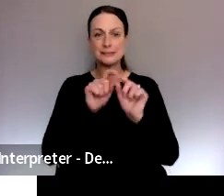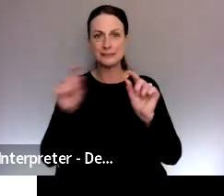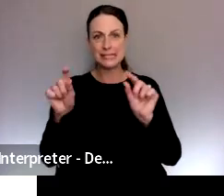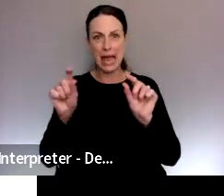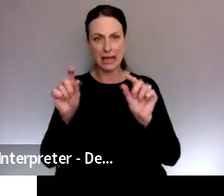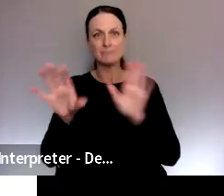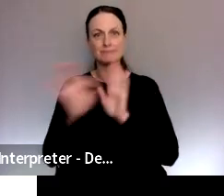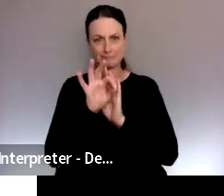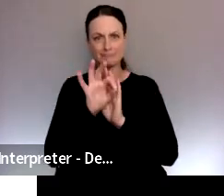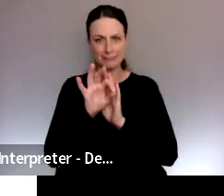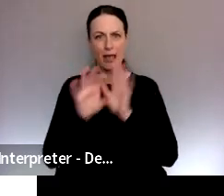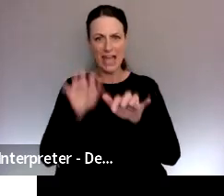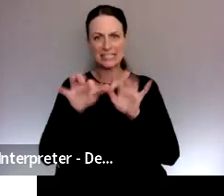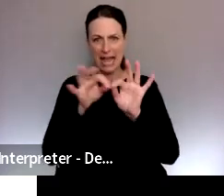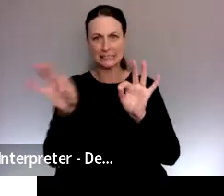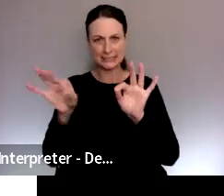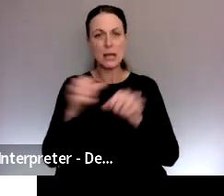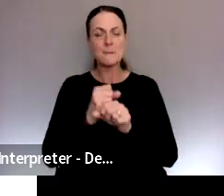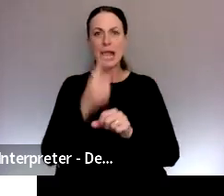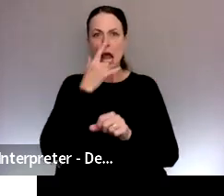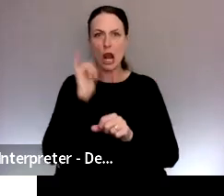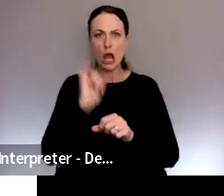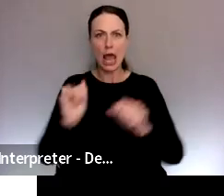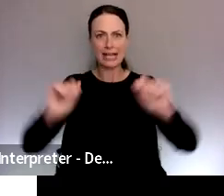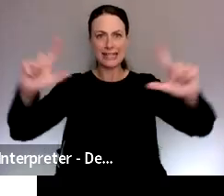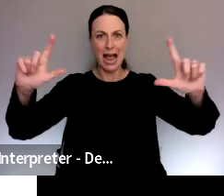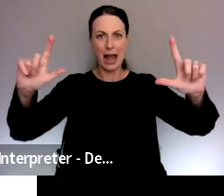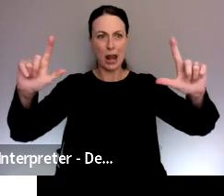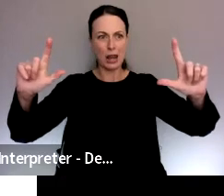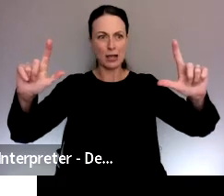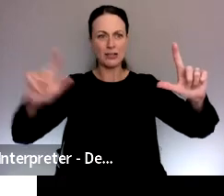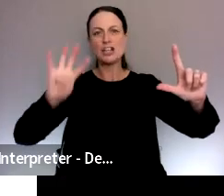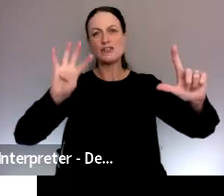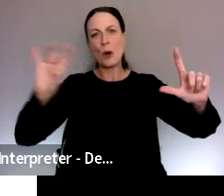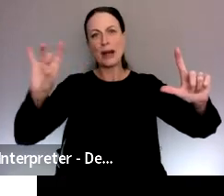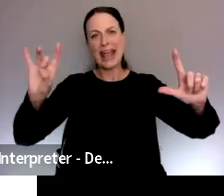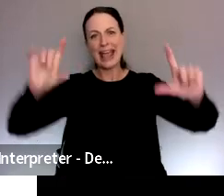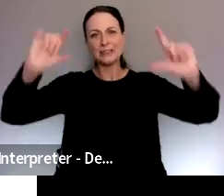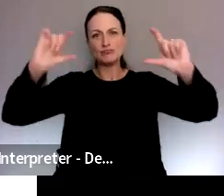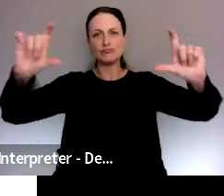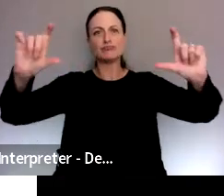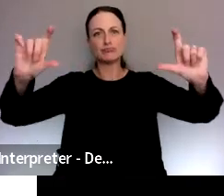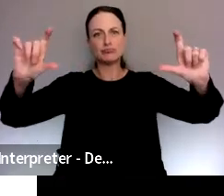"Okay, let's go ahead and make this look like a title "so we're gonna want it to be 48,